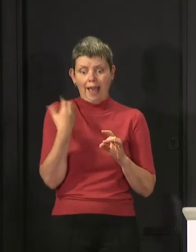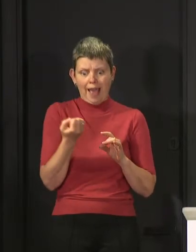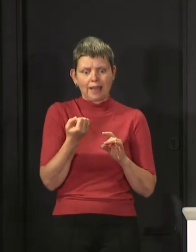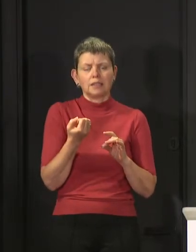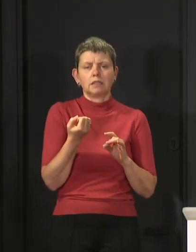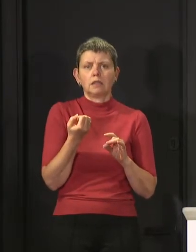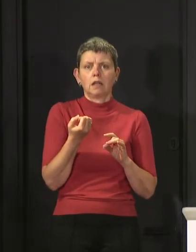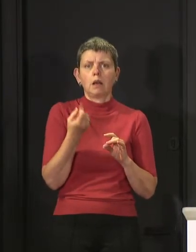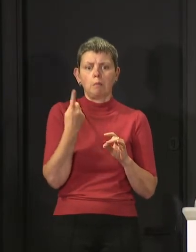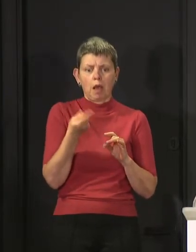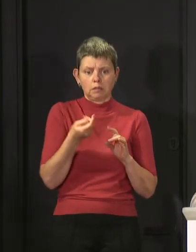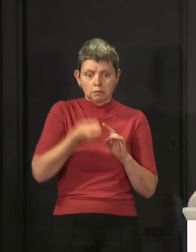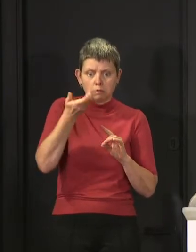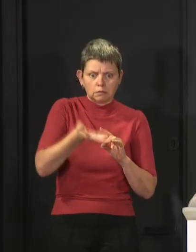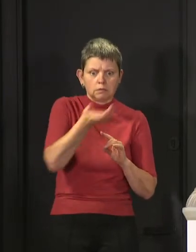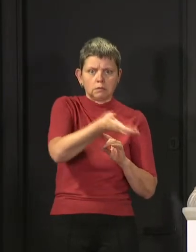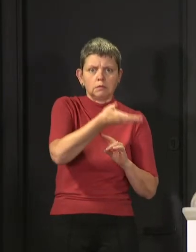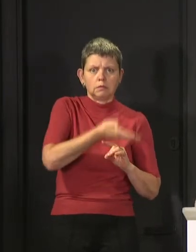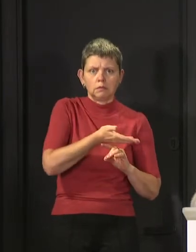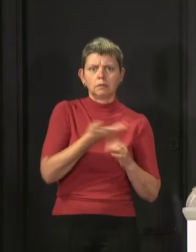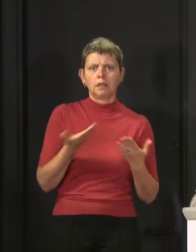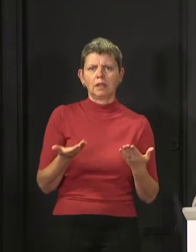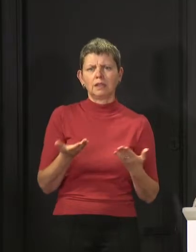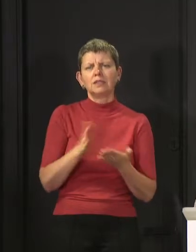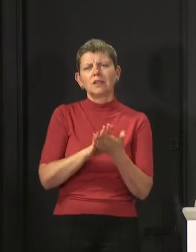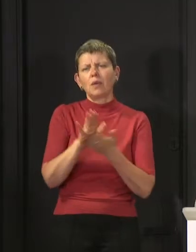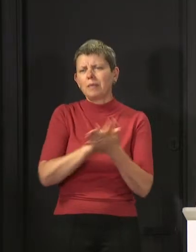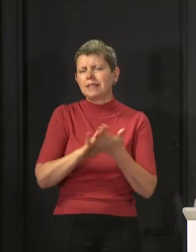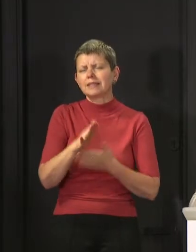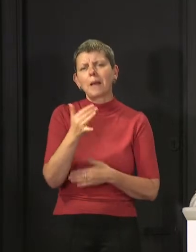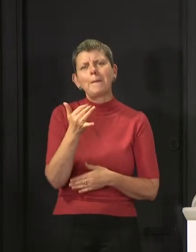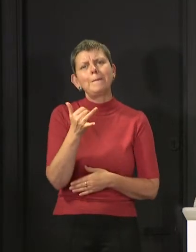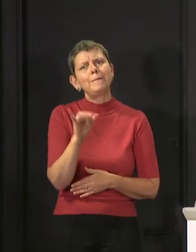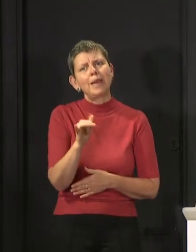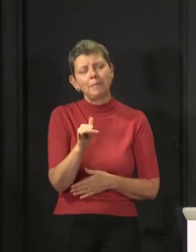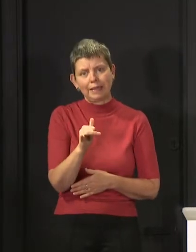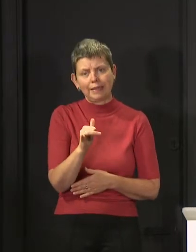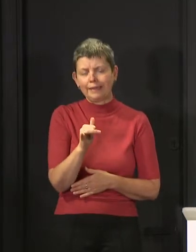have been created and that will usually mean someone hasn't at all times rigorously followed